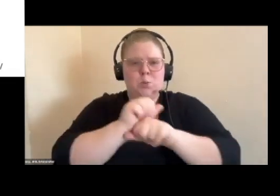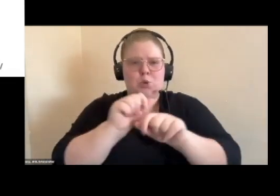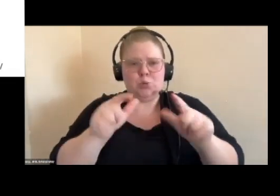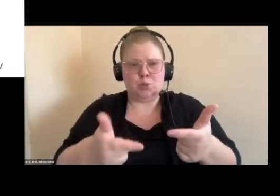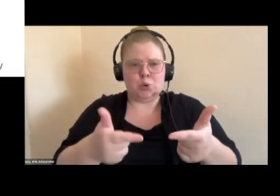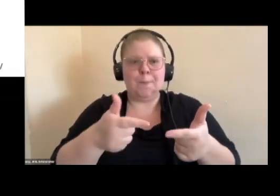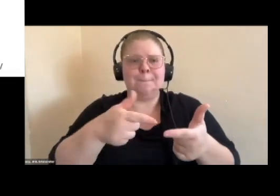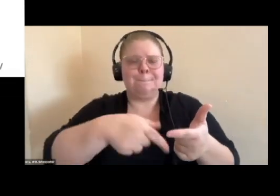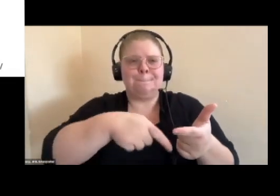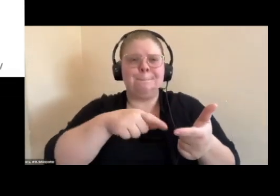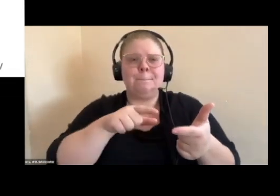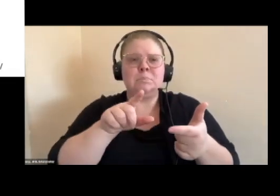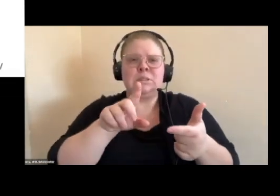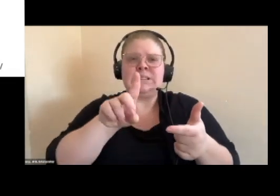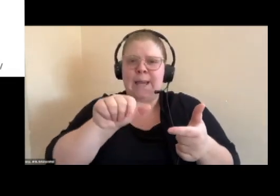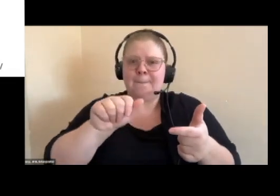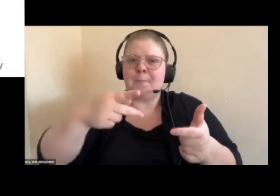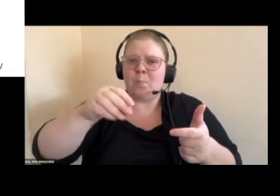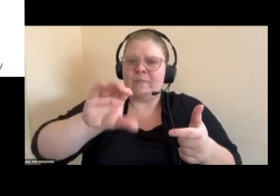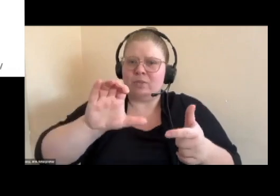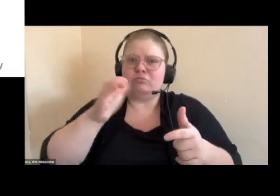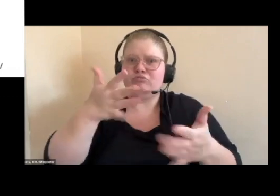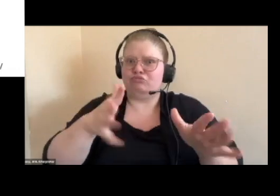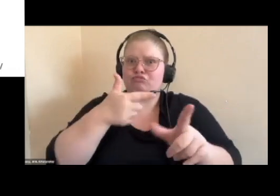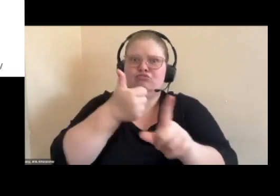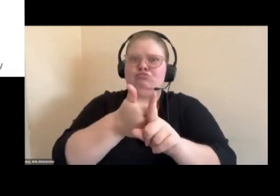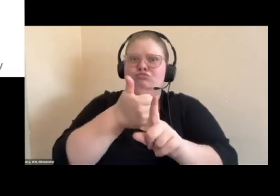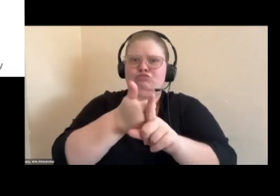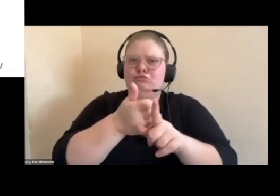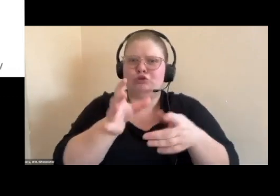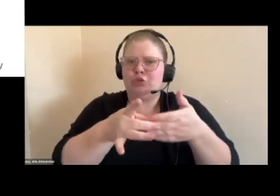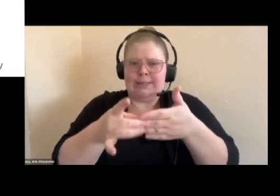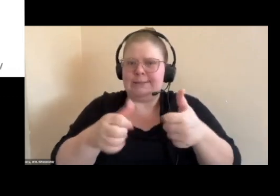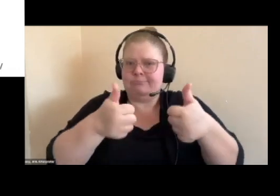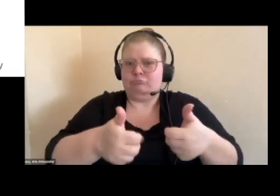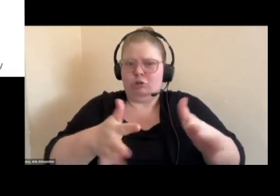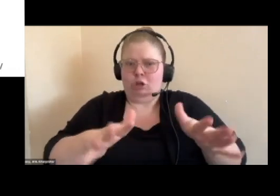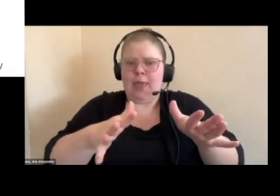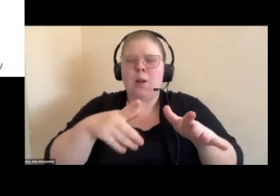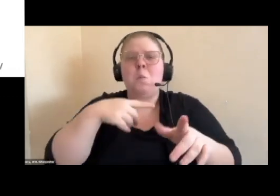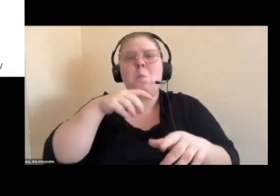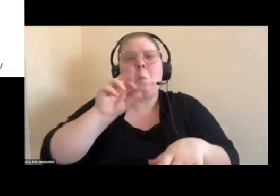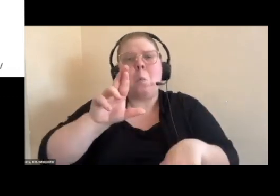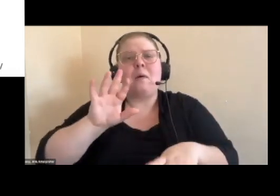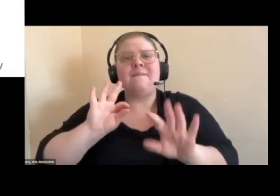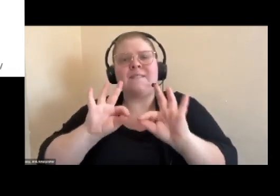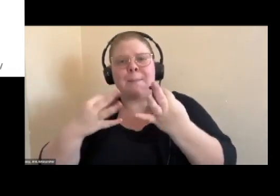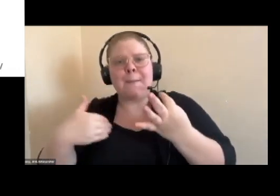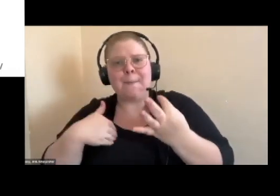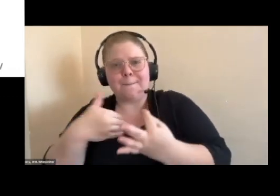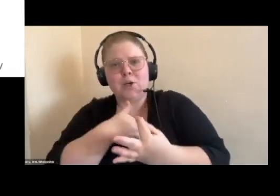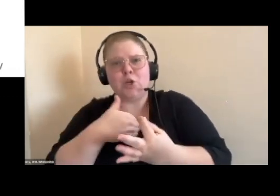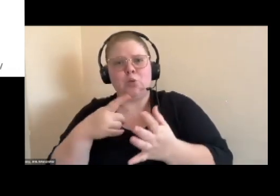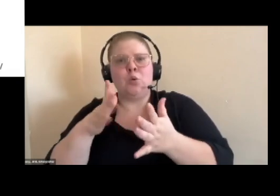And this group also includes family members who represent a family member that is self directing.